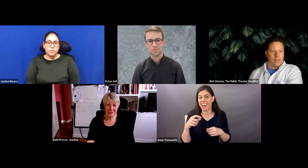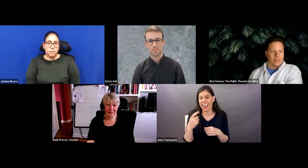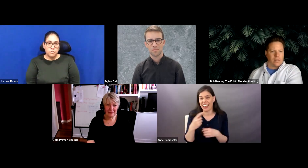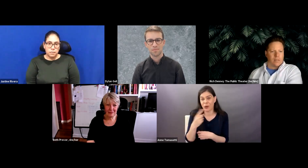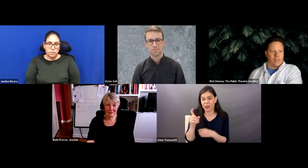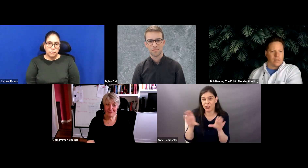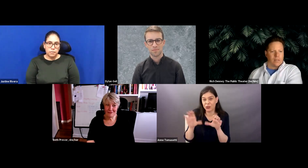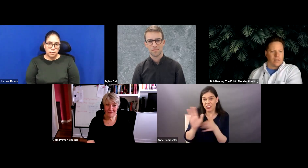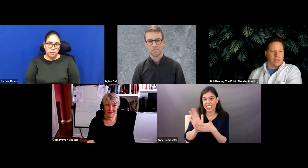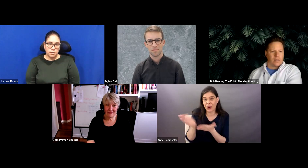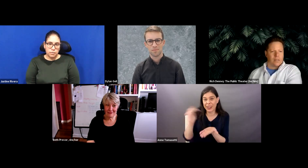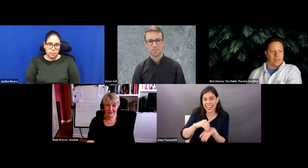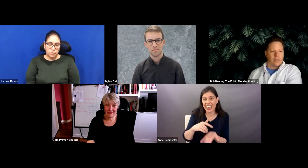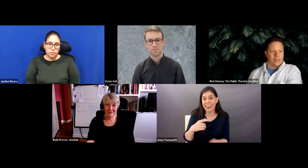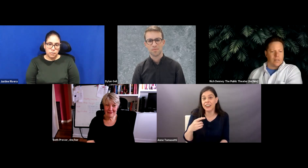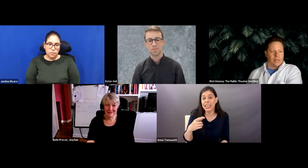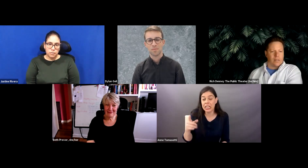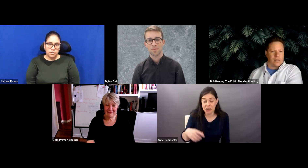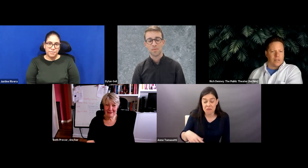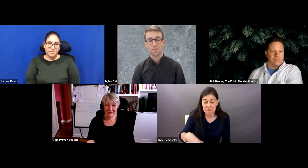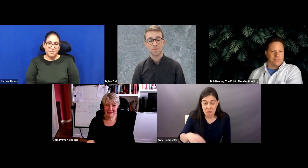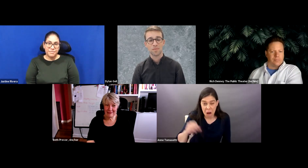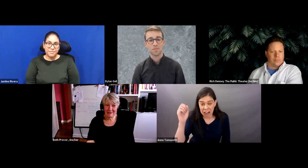background and less acting." And so he was able to redo the